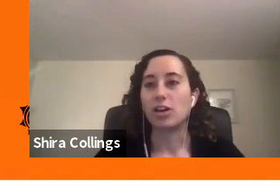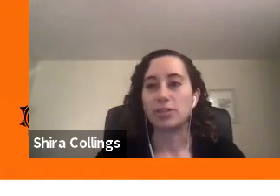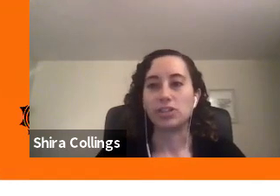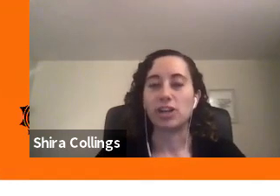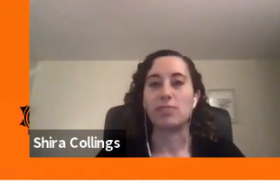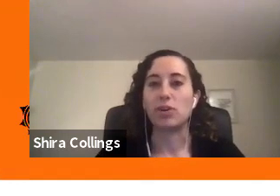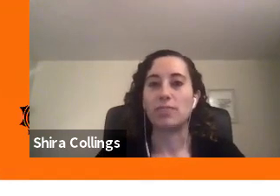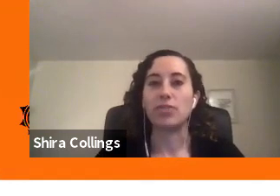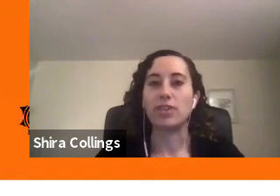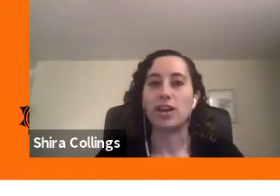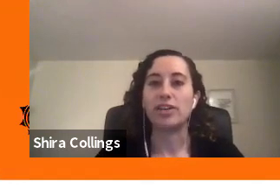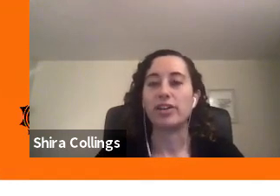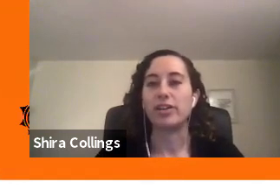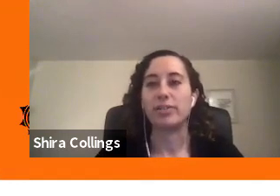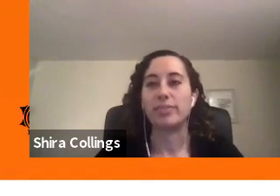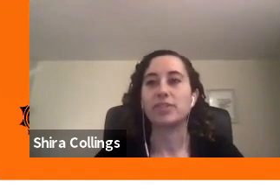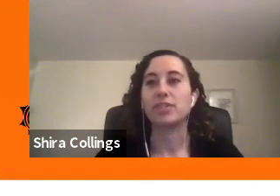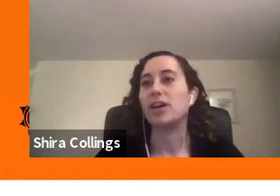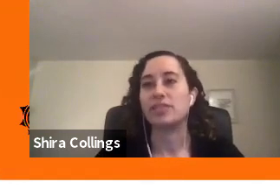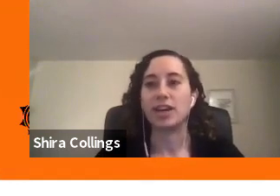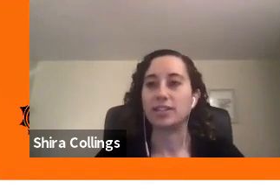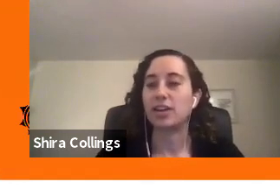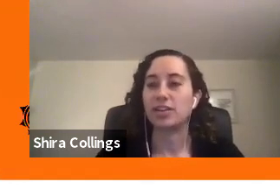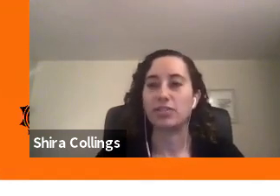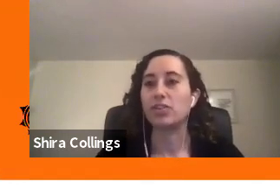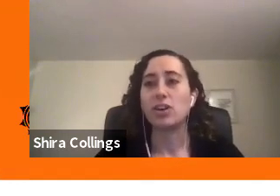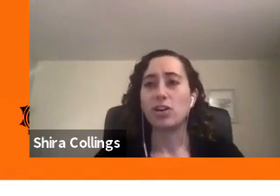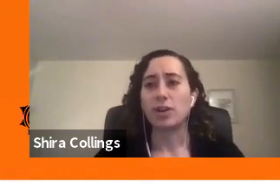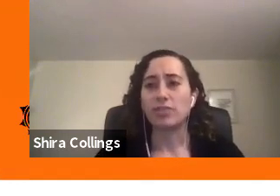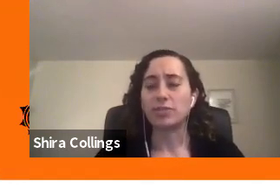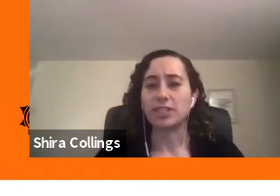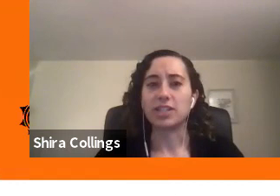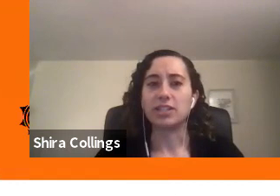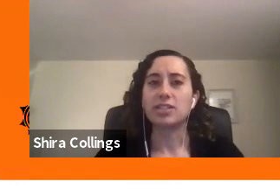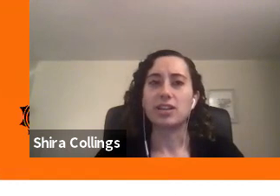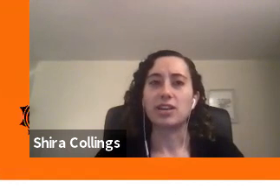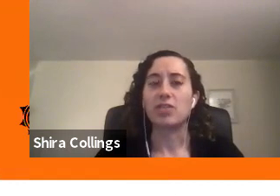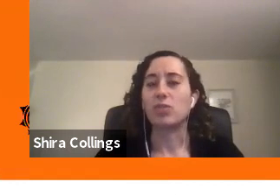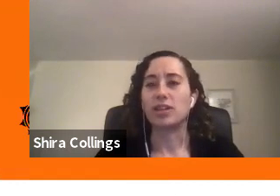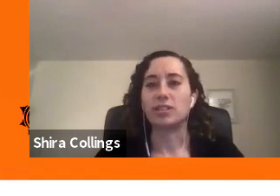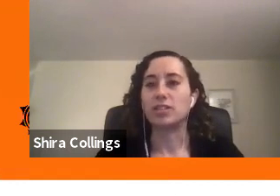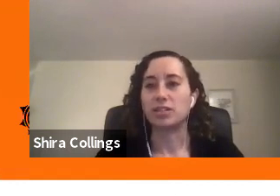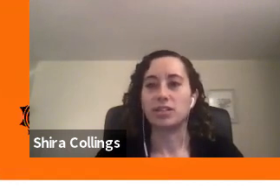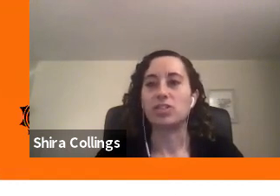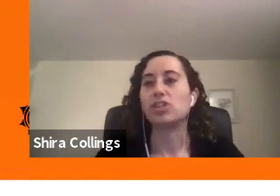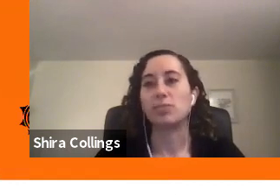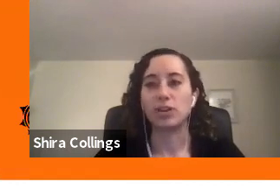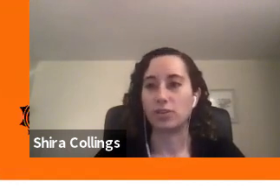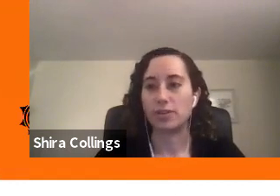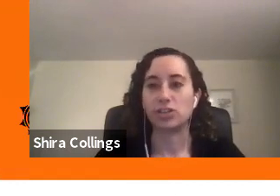it is eating disorders awareness week. And this topic is very connected with eating disorders, and I'll be sharing more about that.